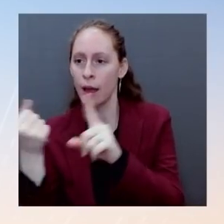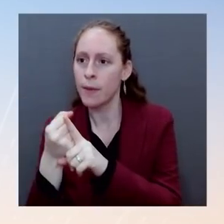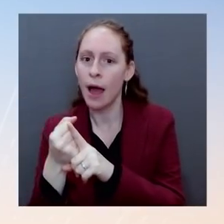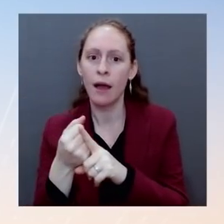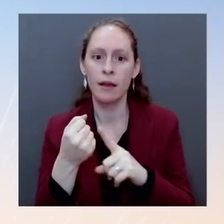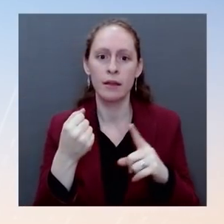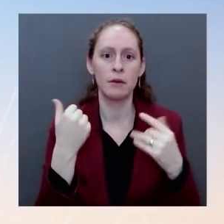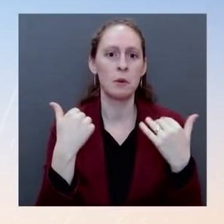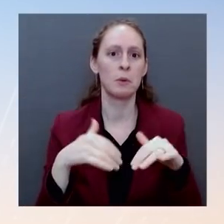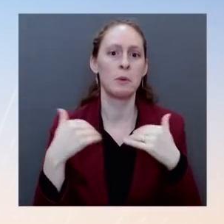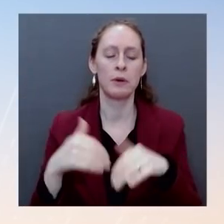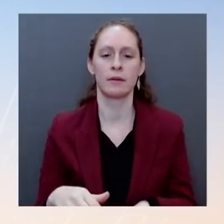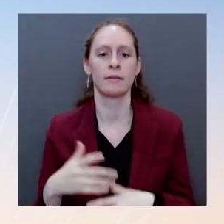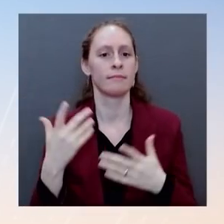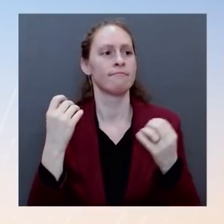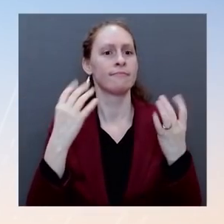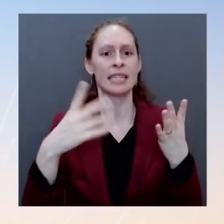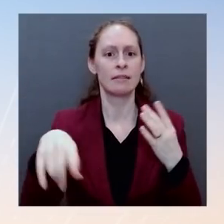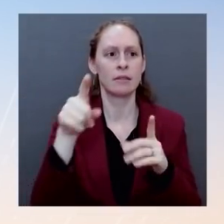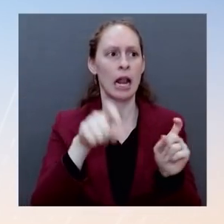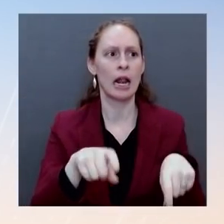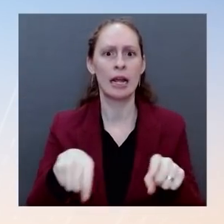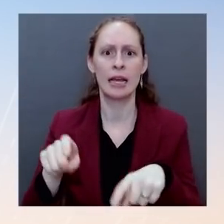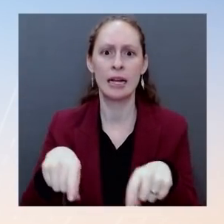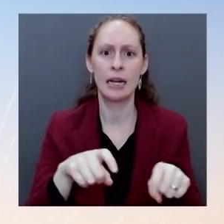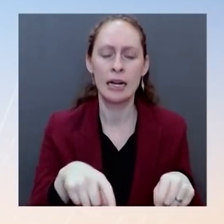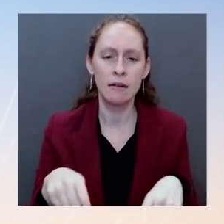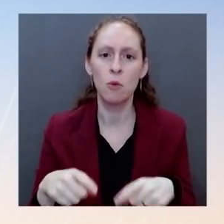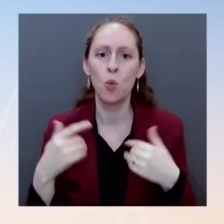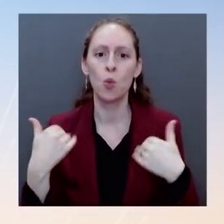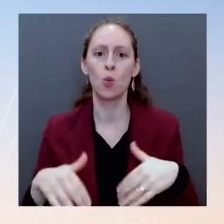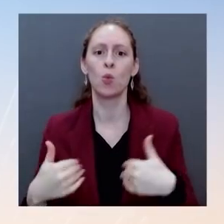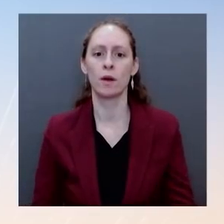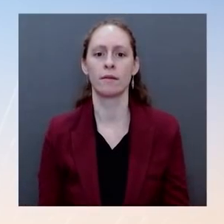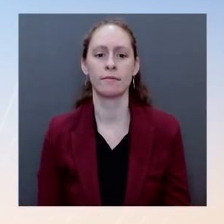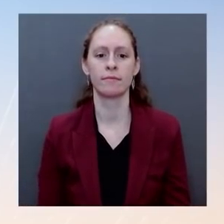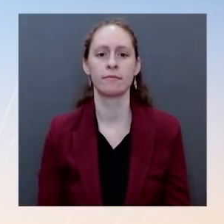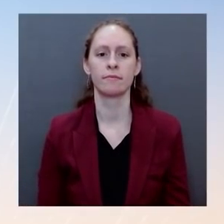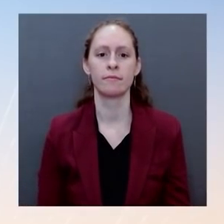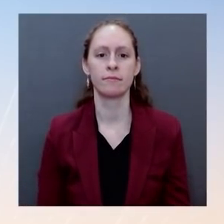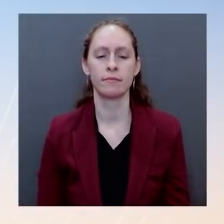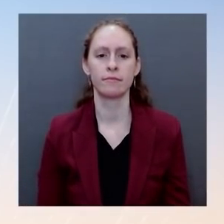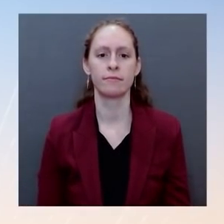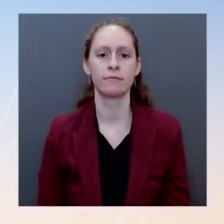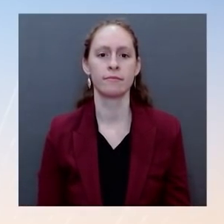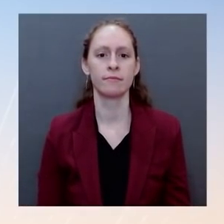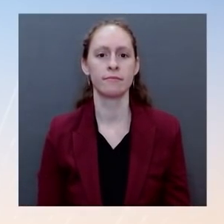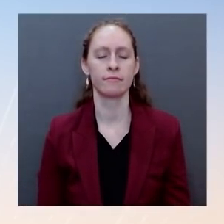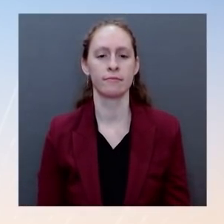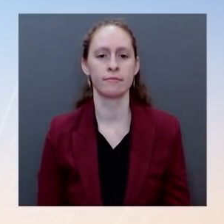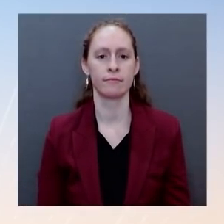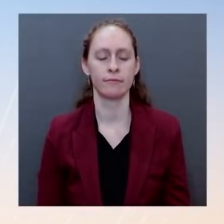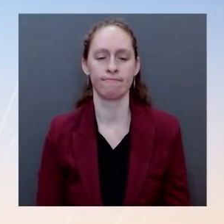So, that is one challenge that we've been attacking head on. We also know that there are specific industries, like the auto industry,